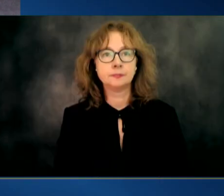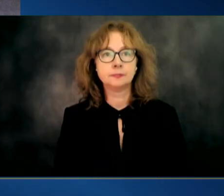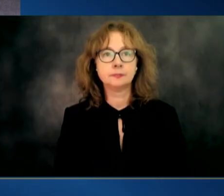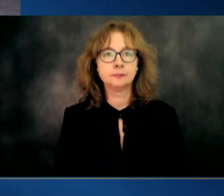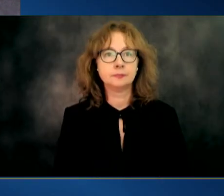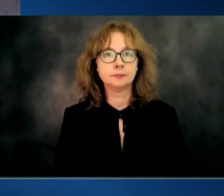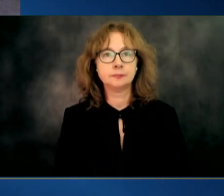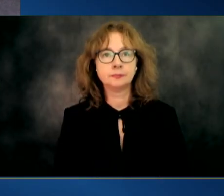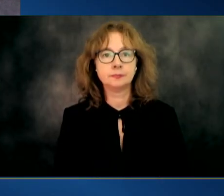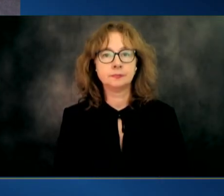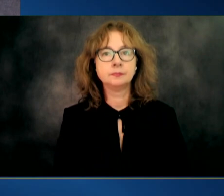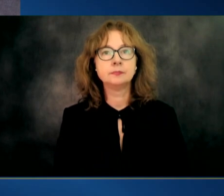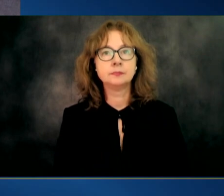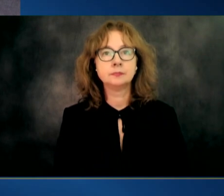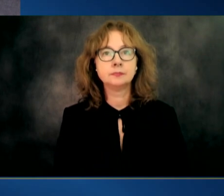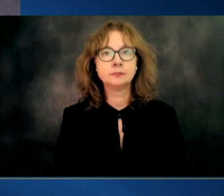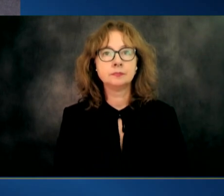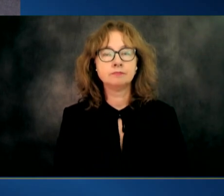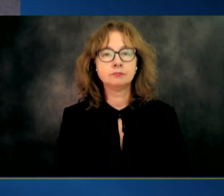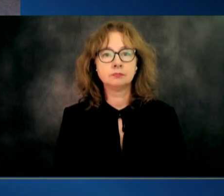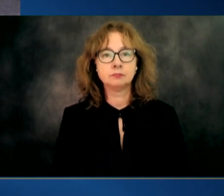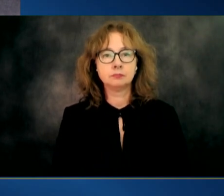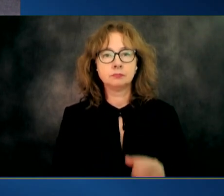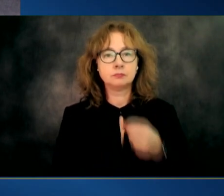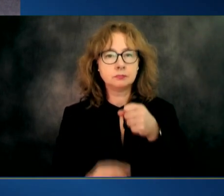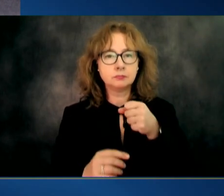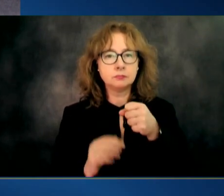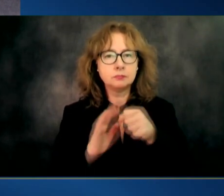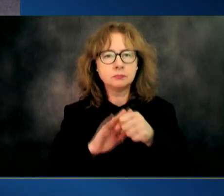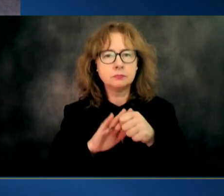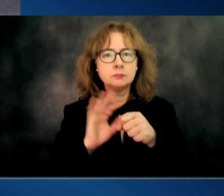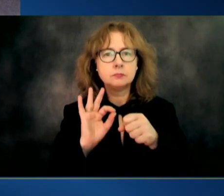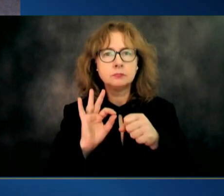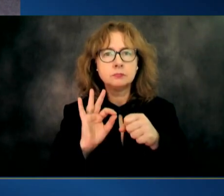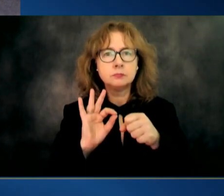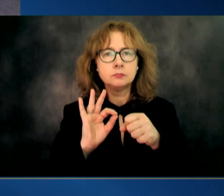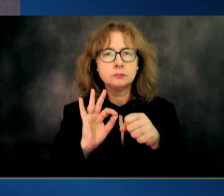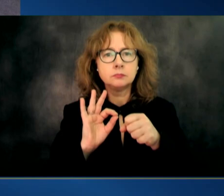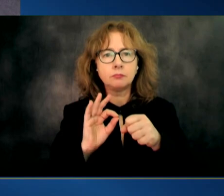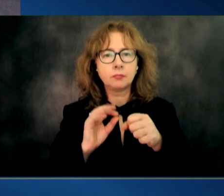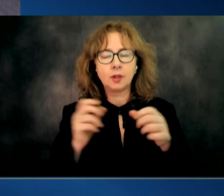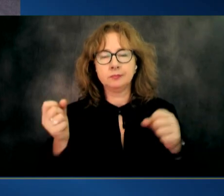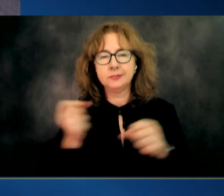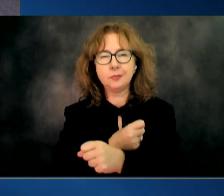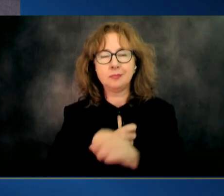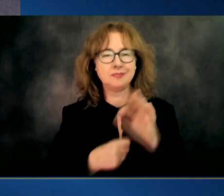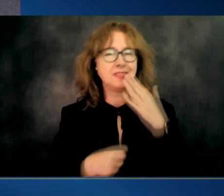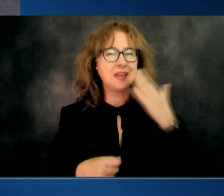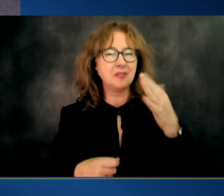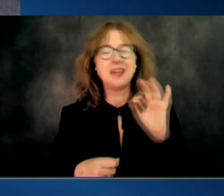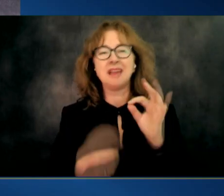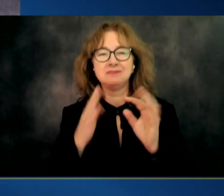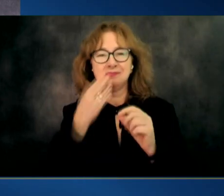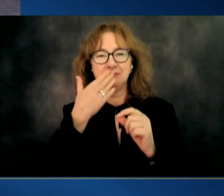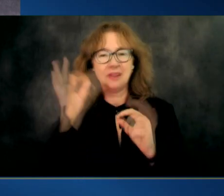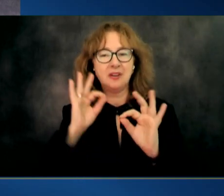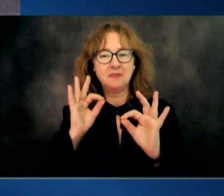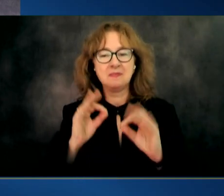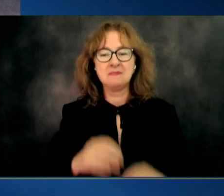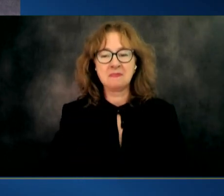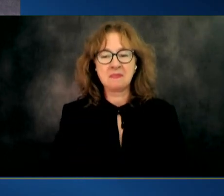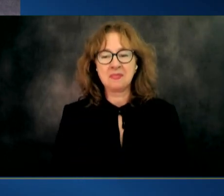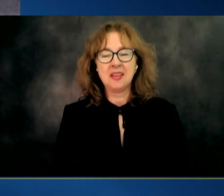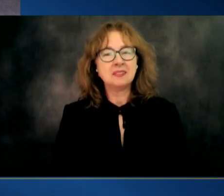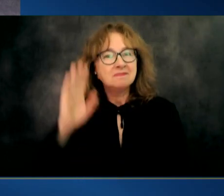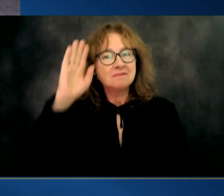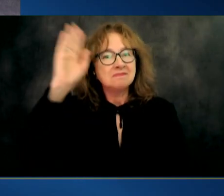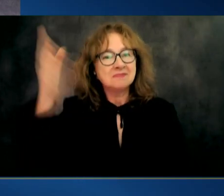Omolola Taiwo: Thank you. Now you can hear me. All right. Hi. So, my name is Dr. Taiwo,